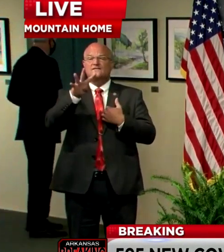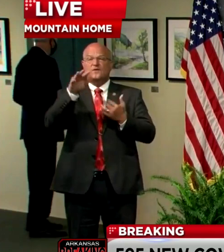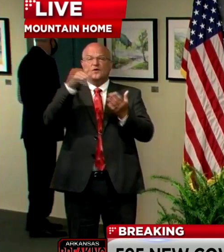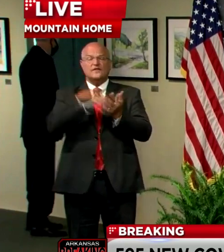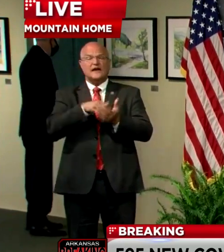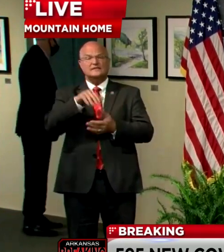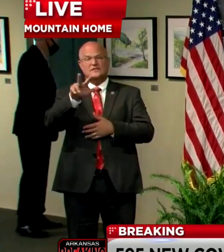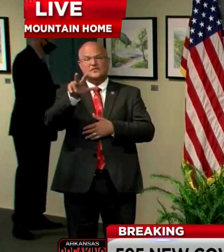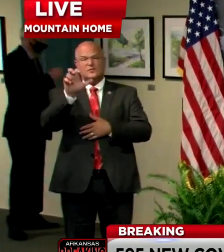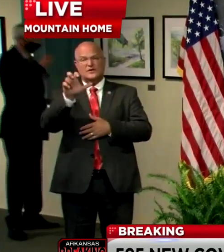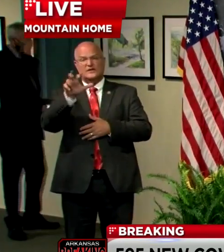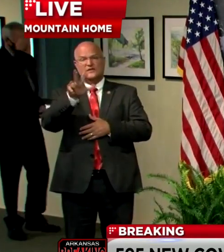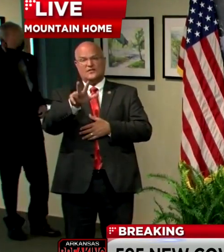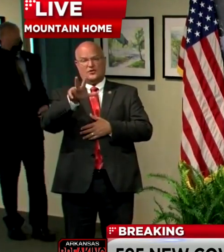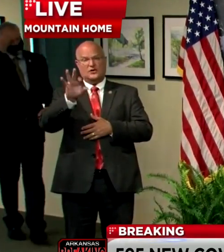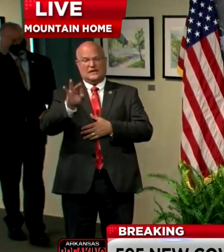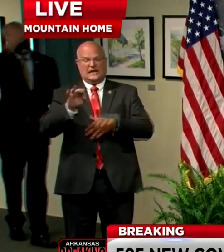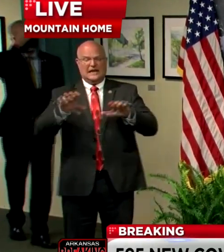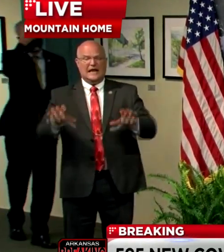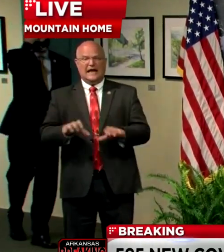103 ON THE NURSING HOMES, 779